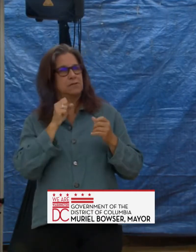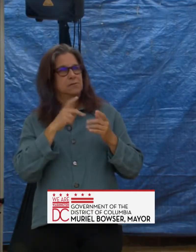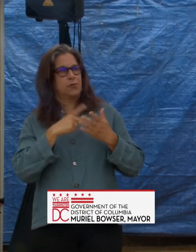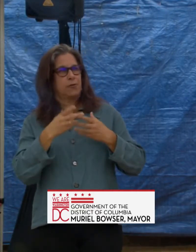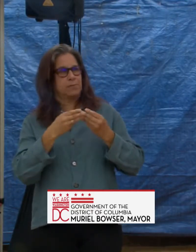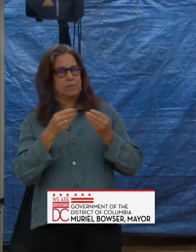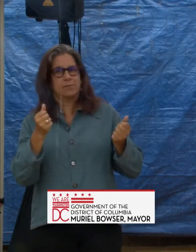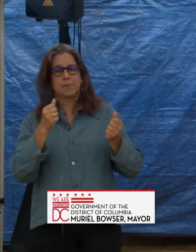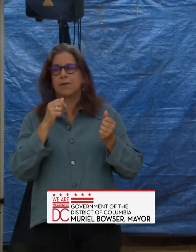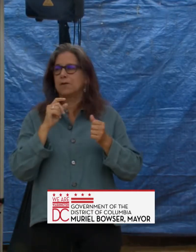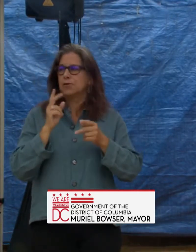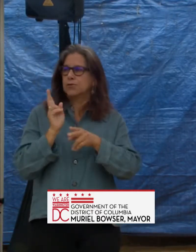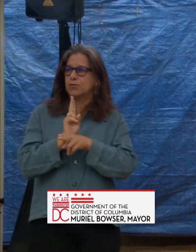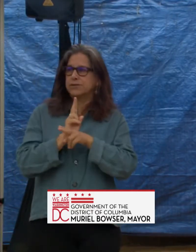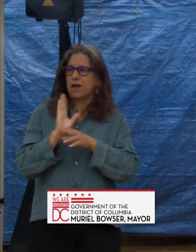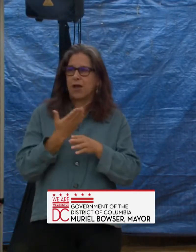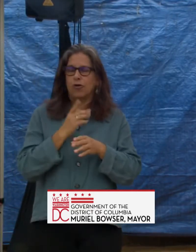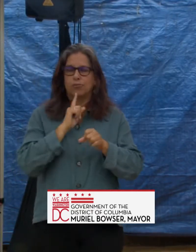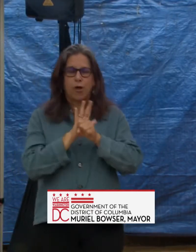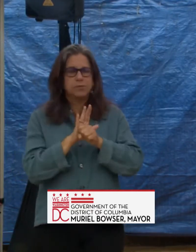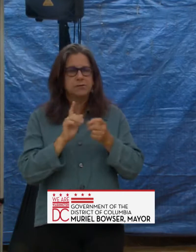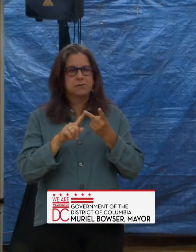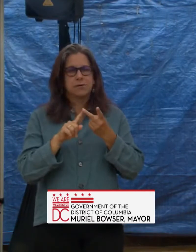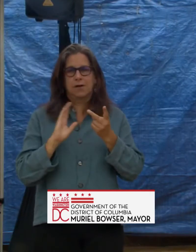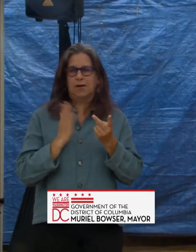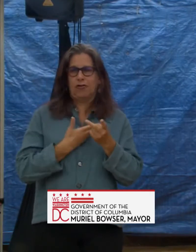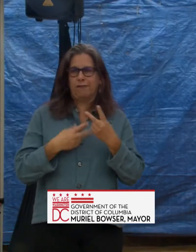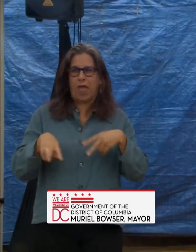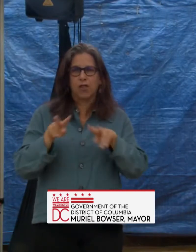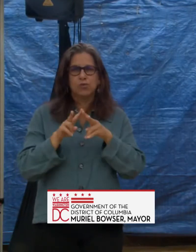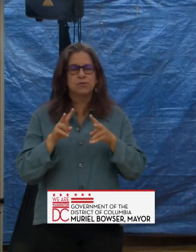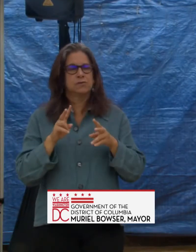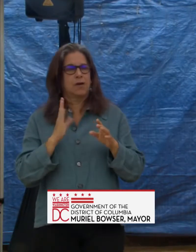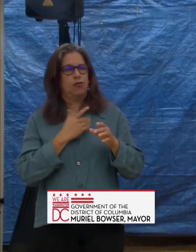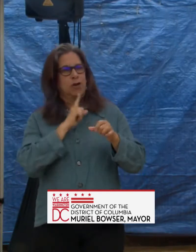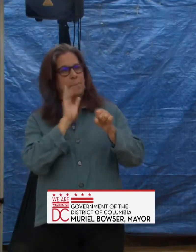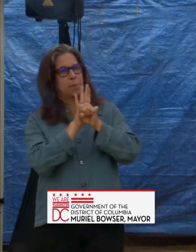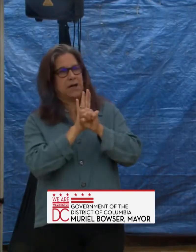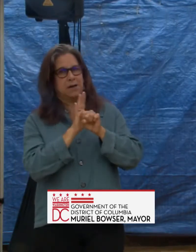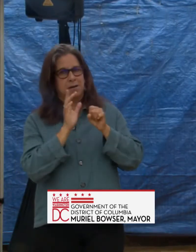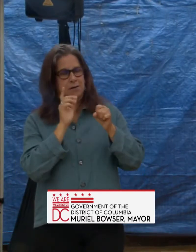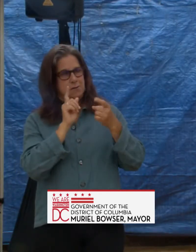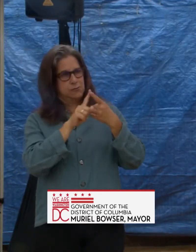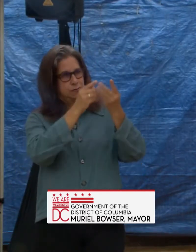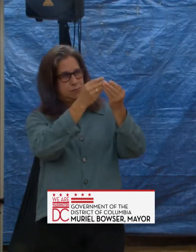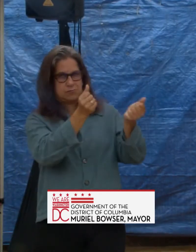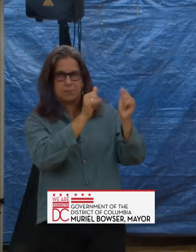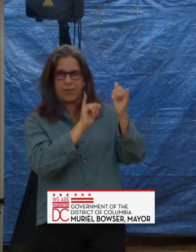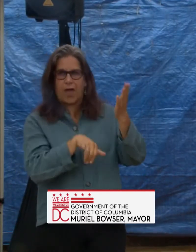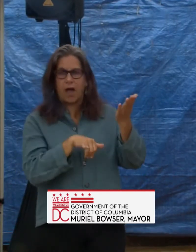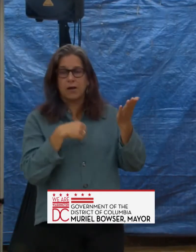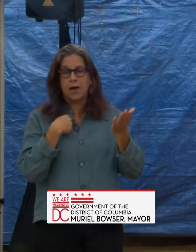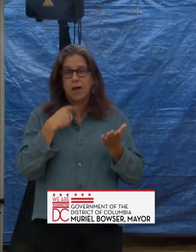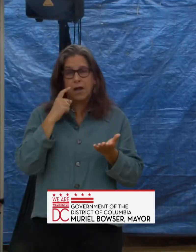SO LET ME START BY ACKNOWLEDGING OUR TEAM THAT FIGHTS HOMELESSNESS EVERY DAY.